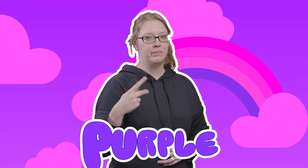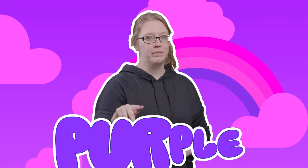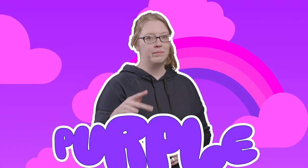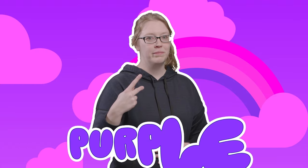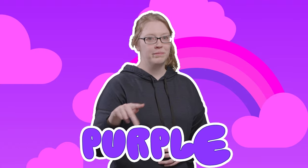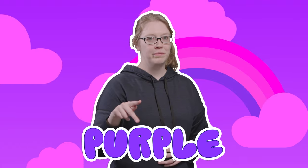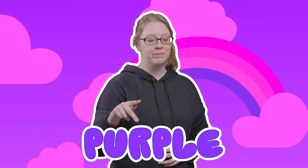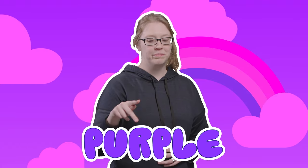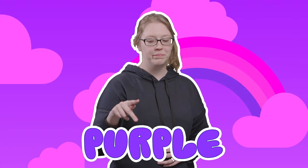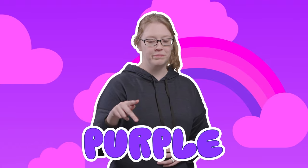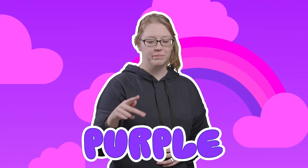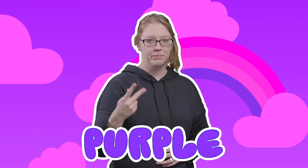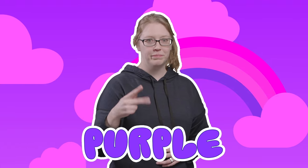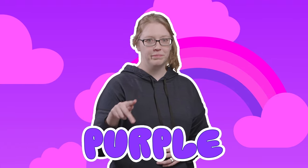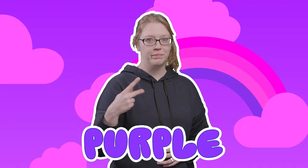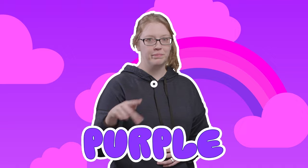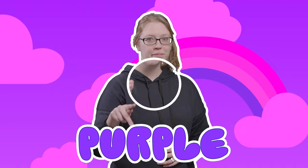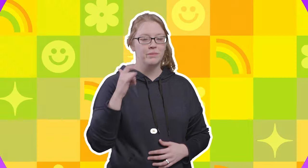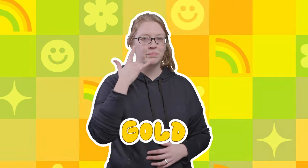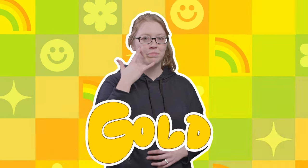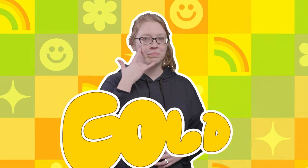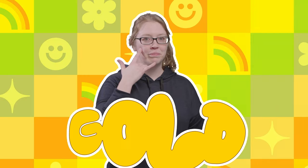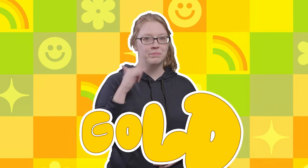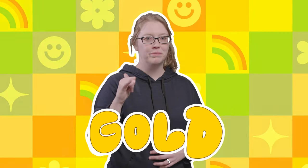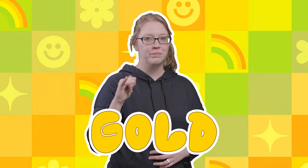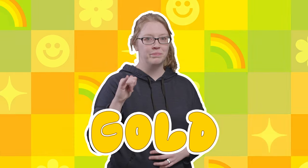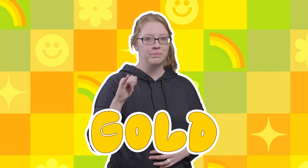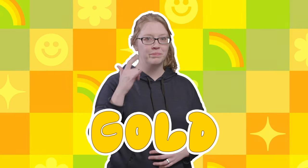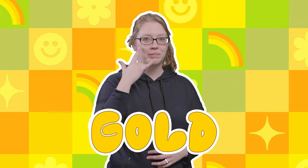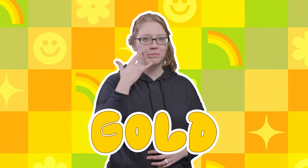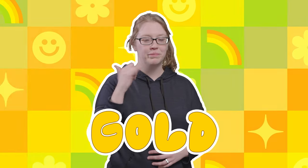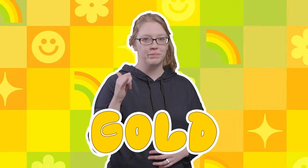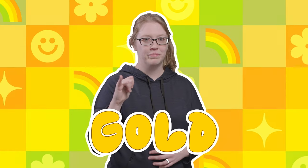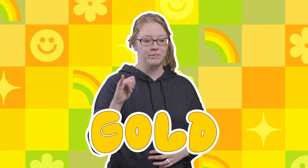Purple Gold